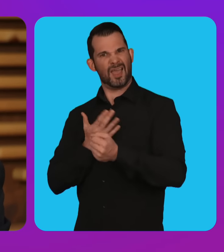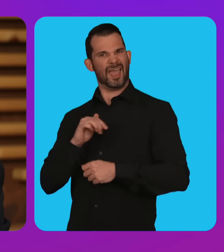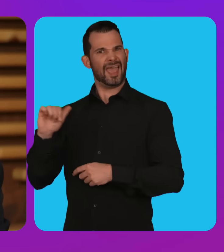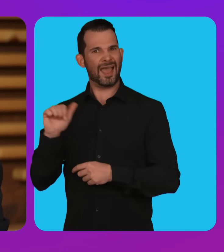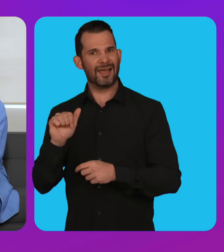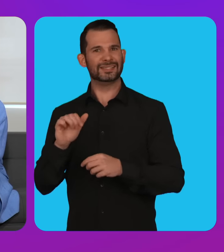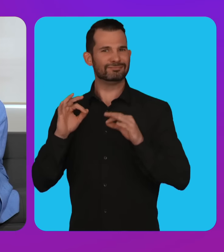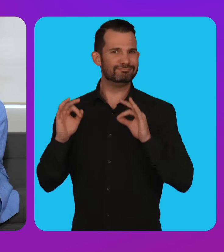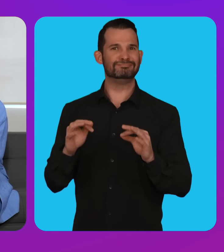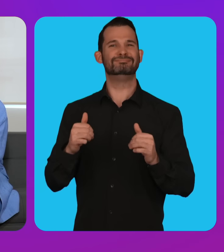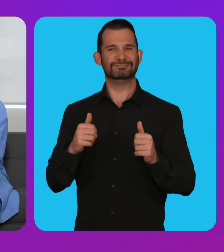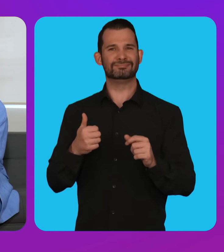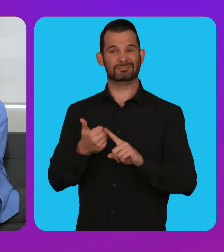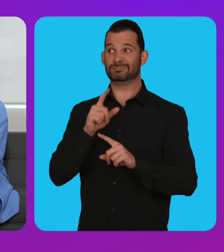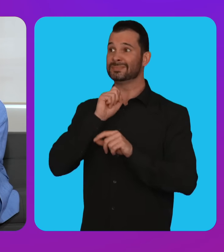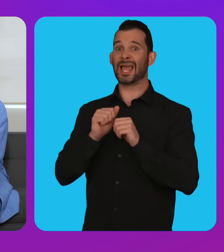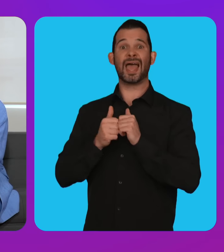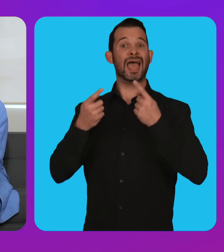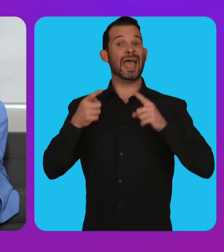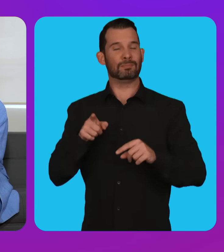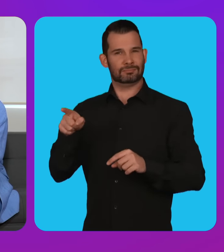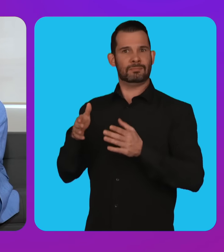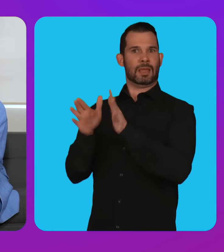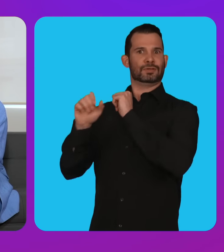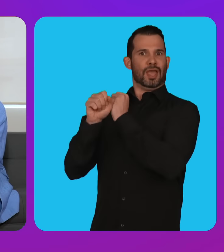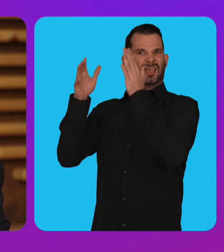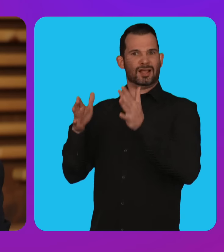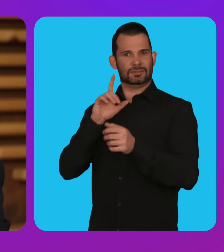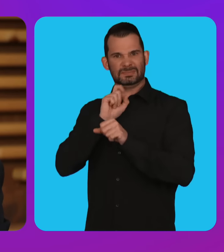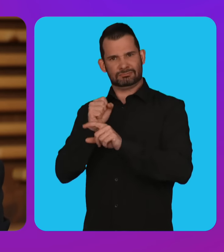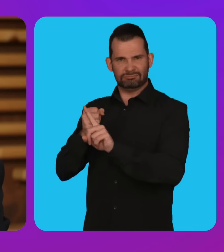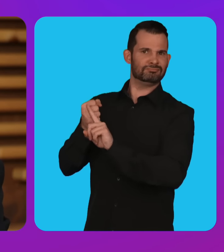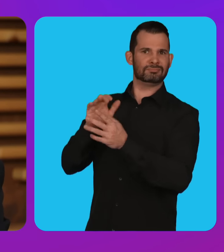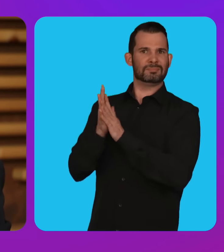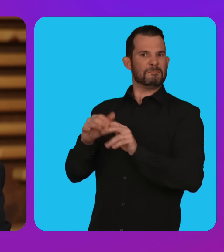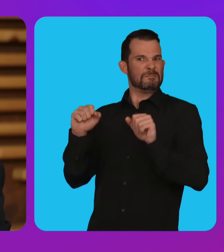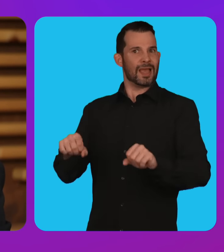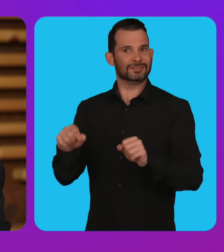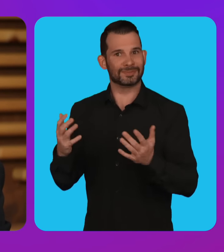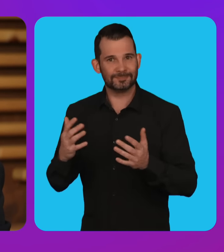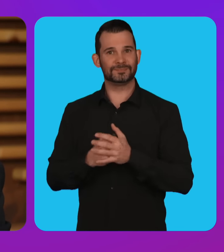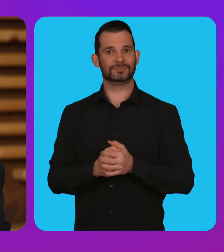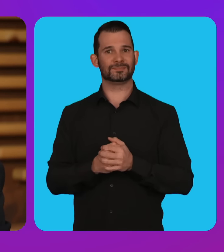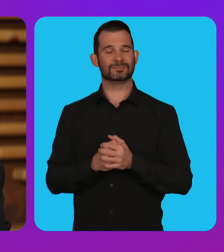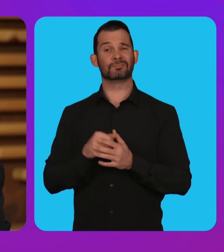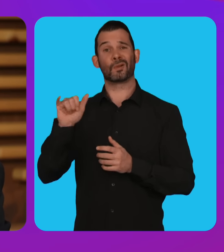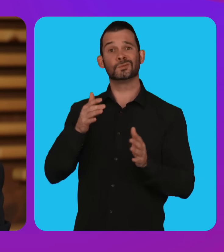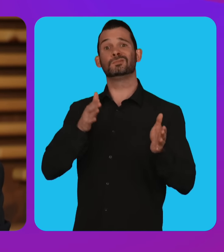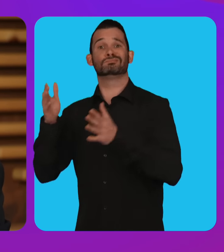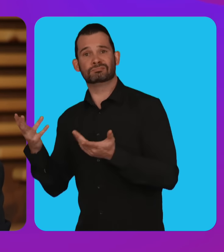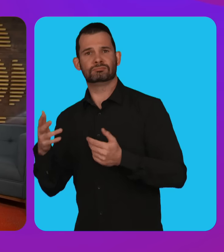to support our athletes. And it was the public broadcaster that made this possible.